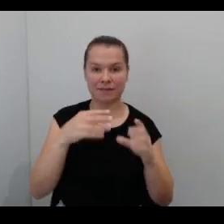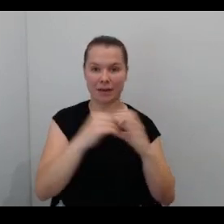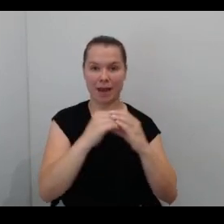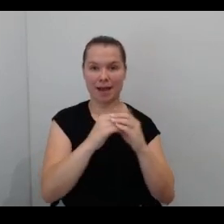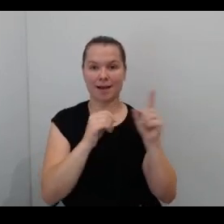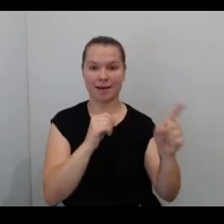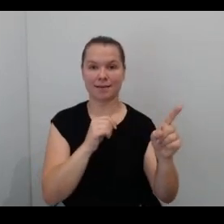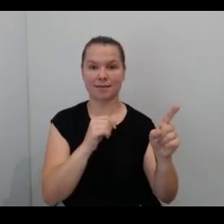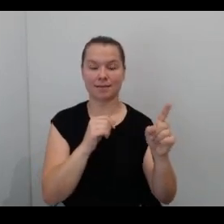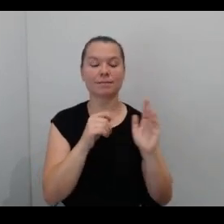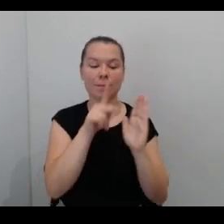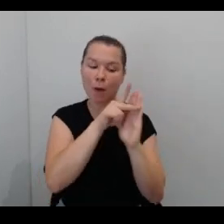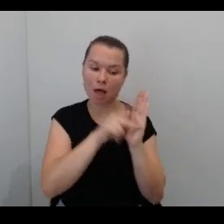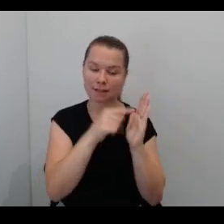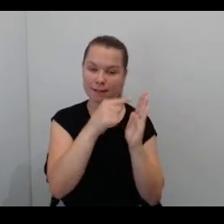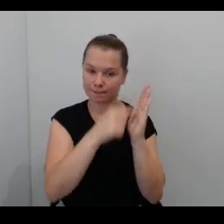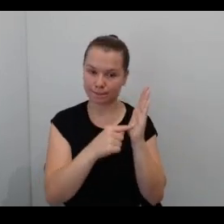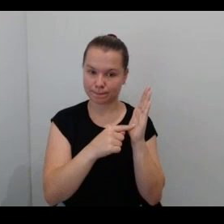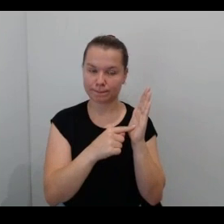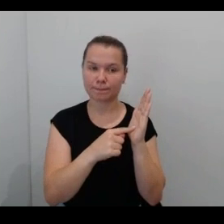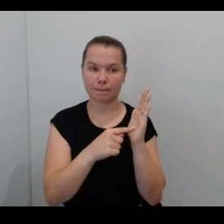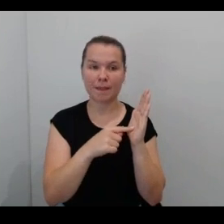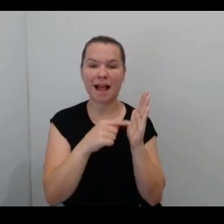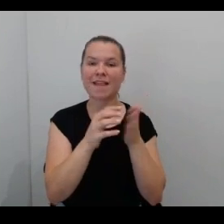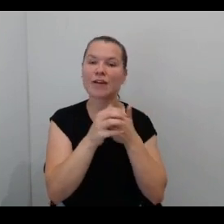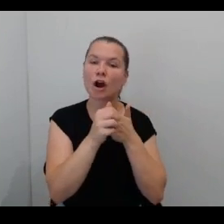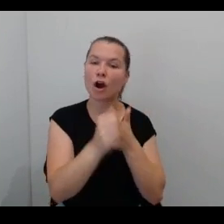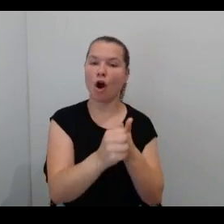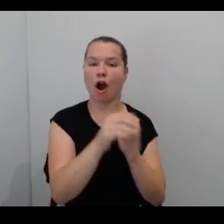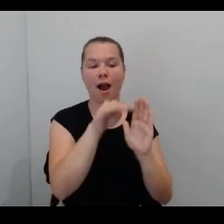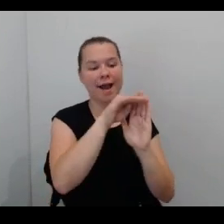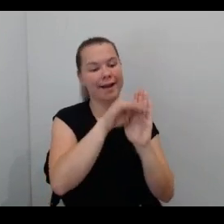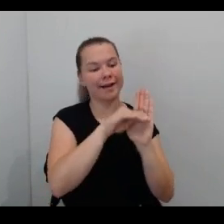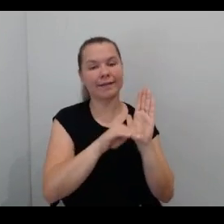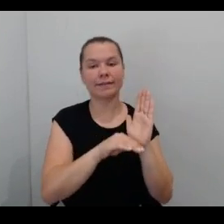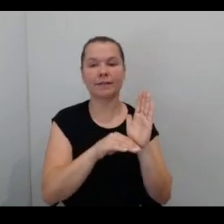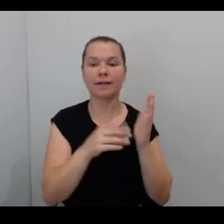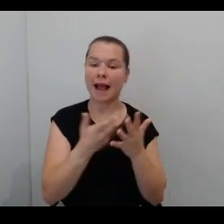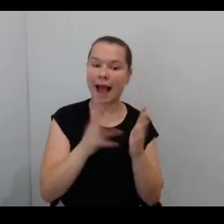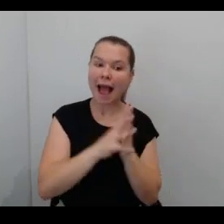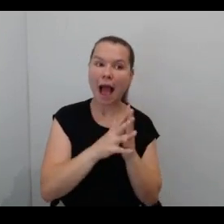association actually have guidelines about how they want their banks to deal with those